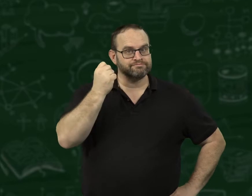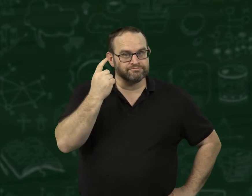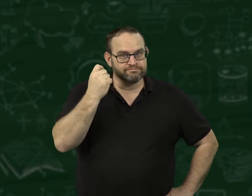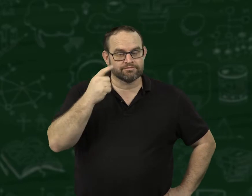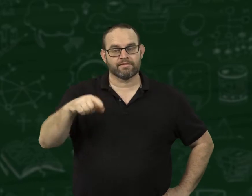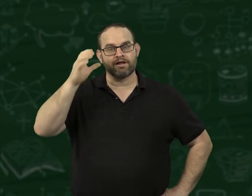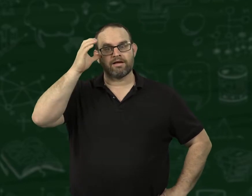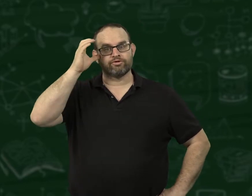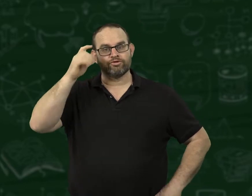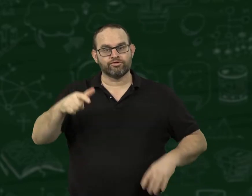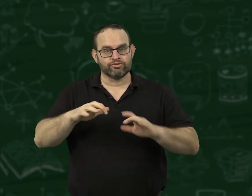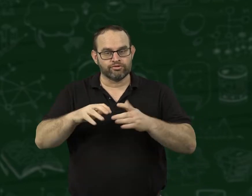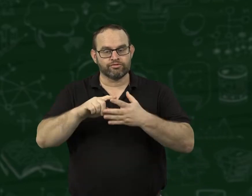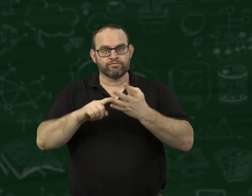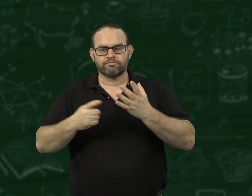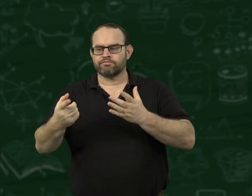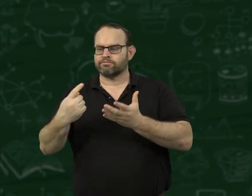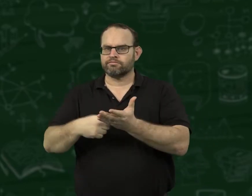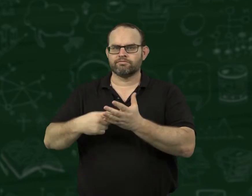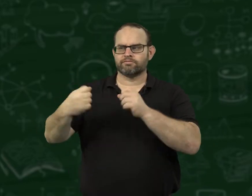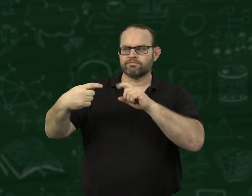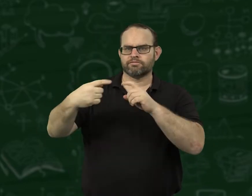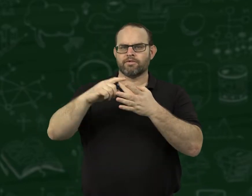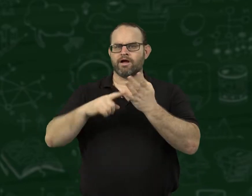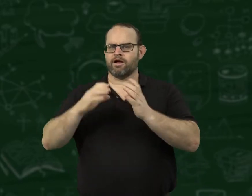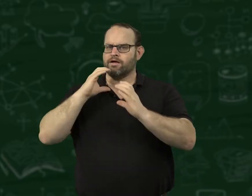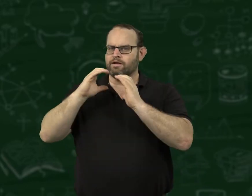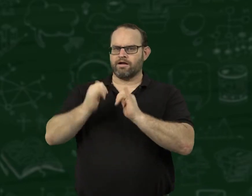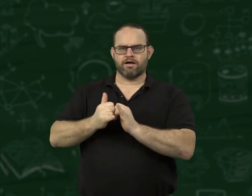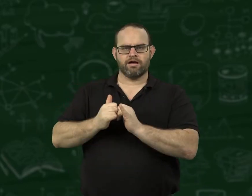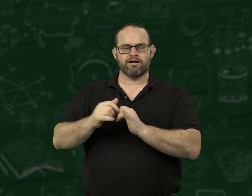How do computers communicate?